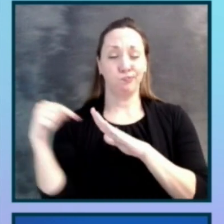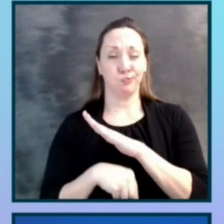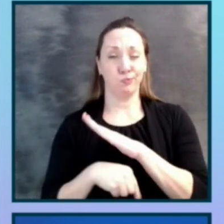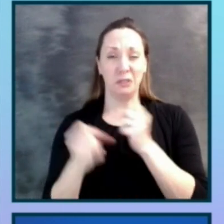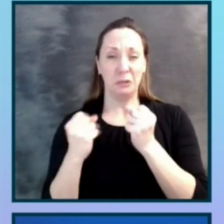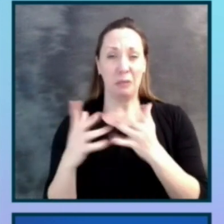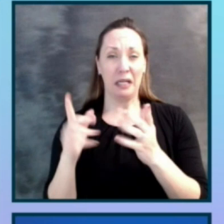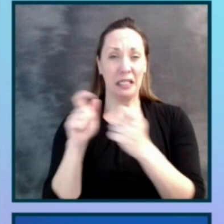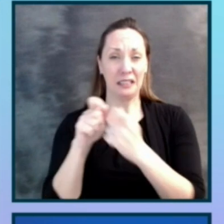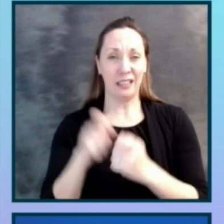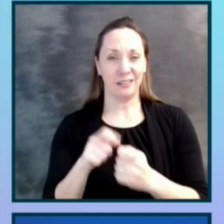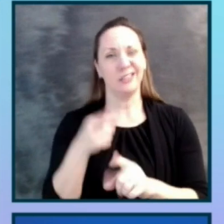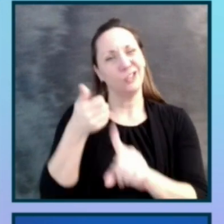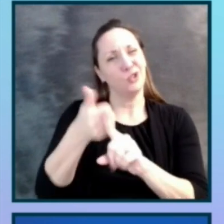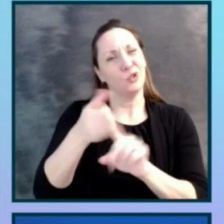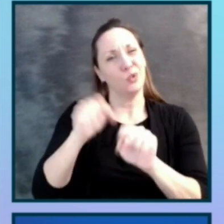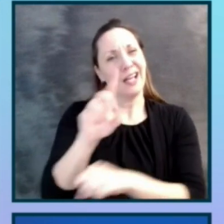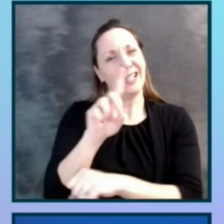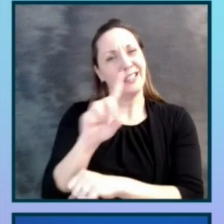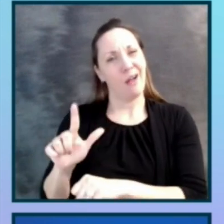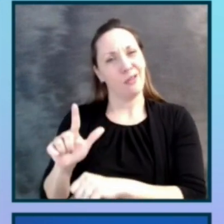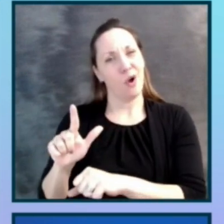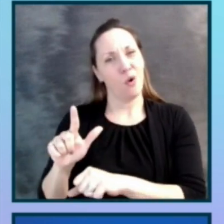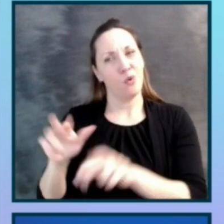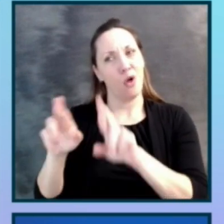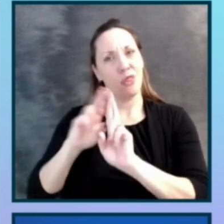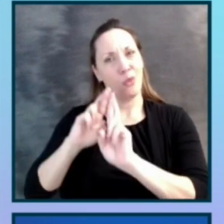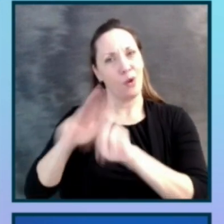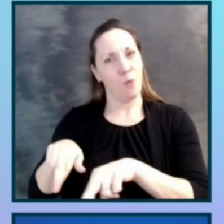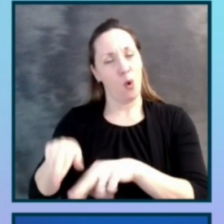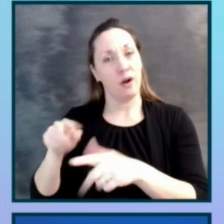just download the report yourself and then hit us up with any questions.